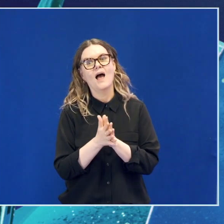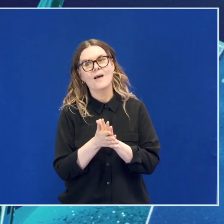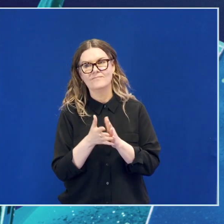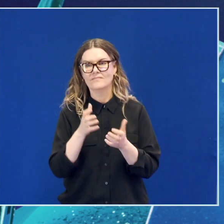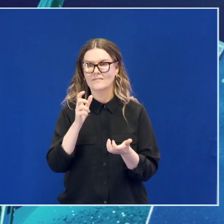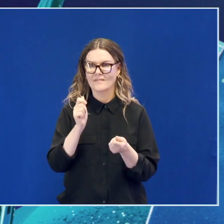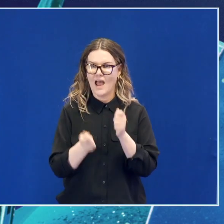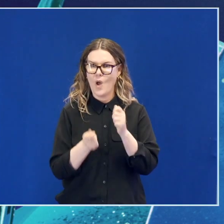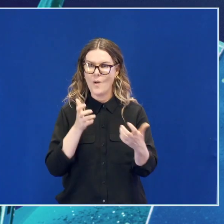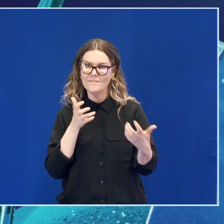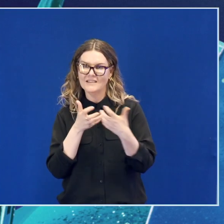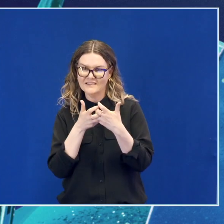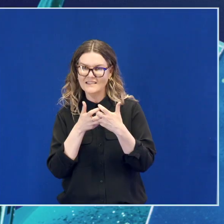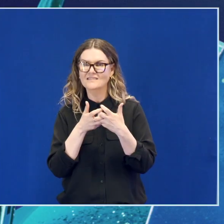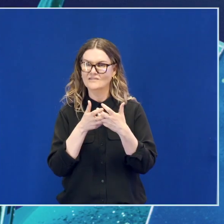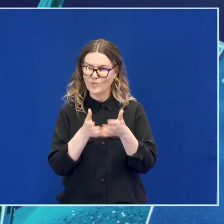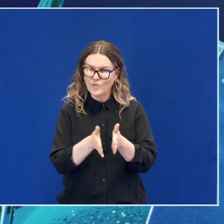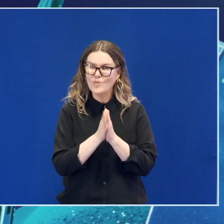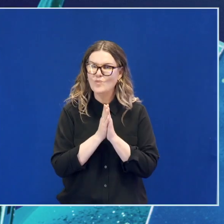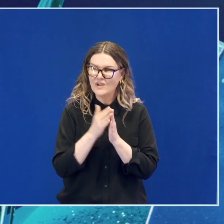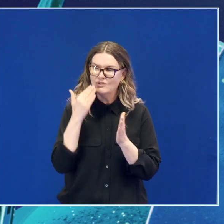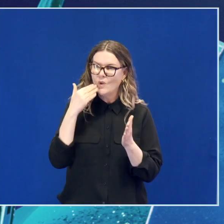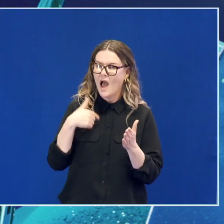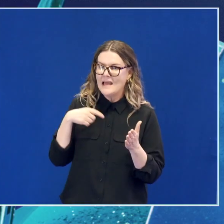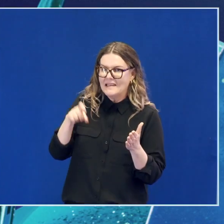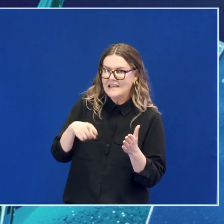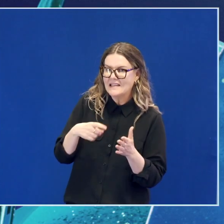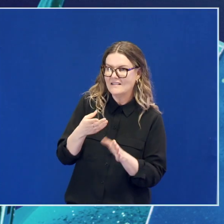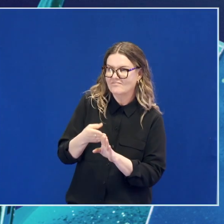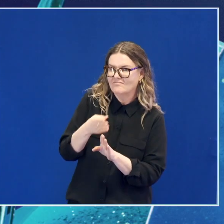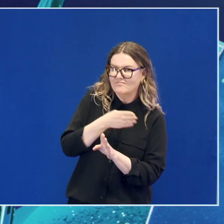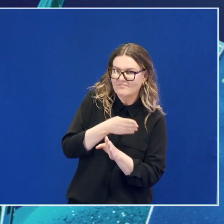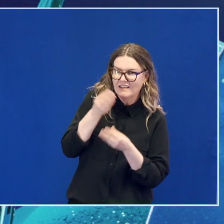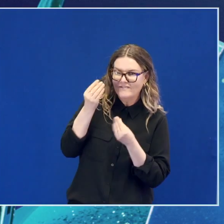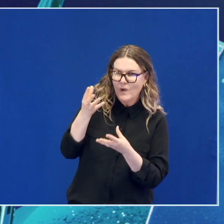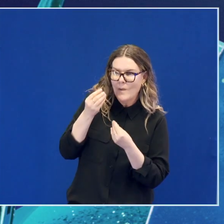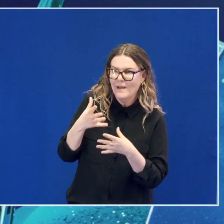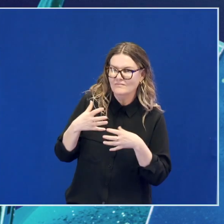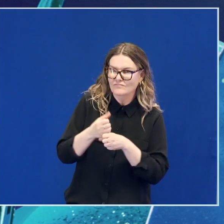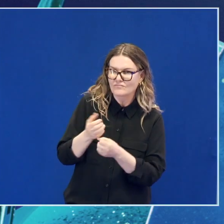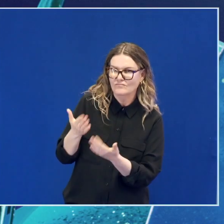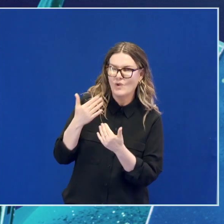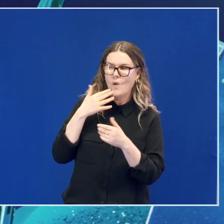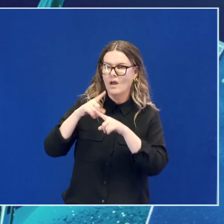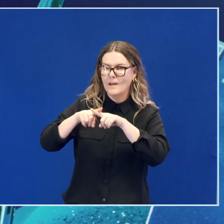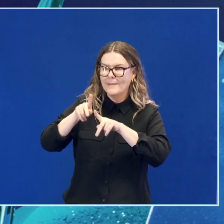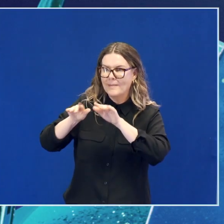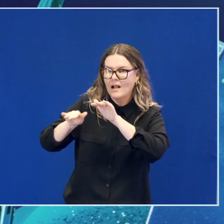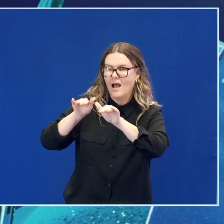And I think that that is one of the things that is just gone now. Employees have the ability to use the AI